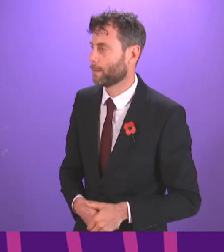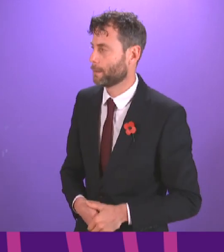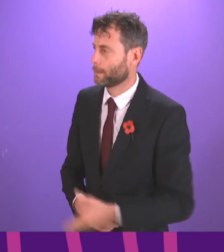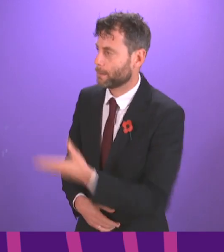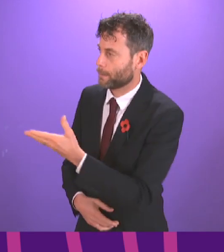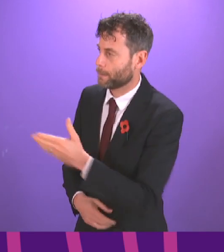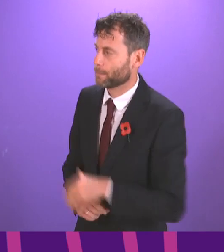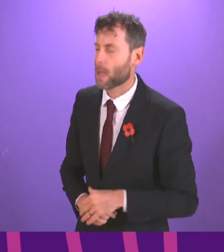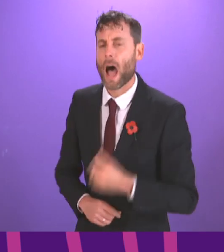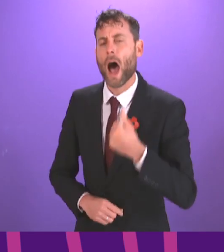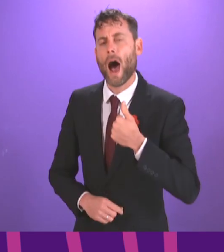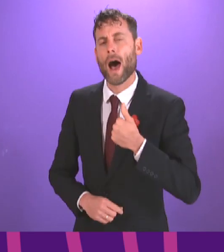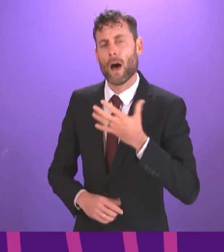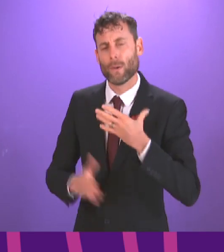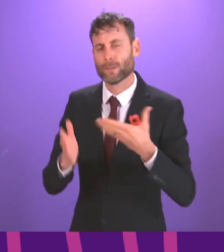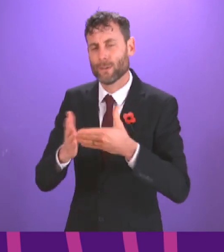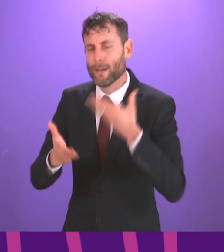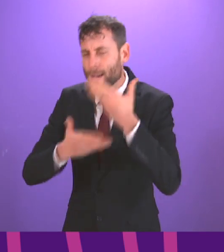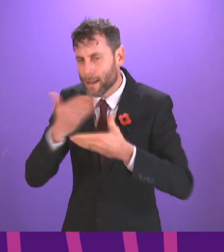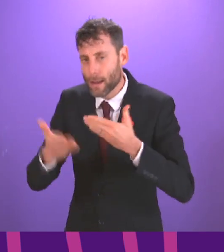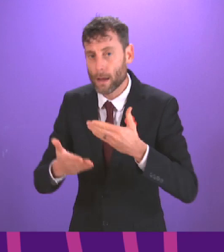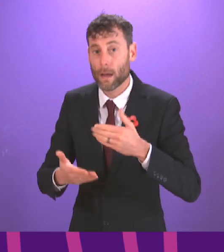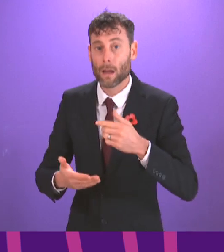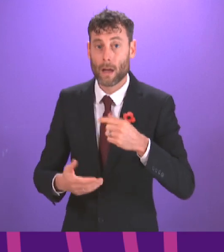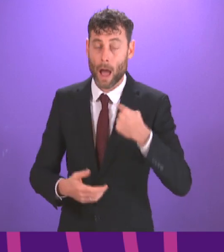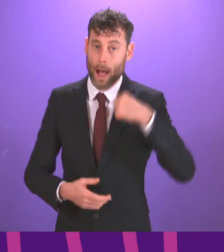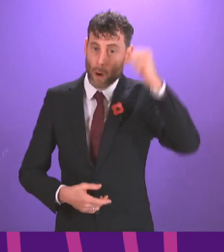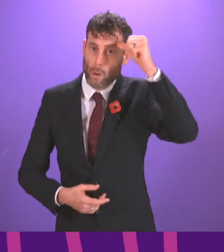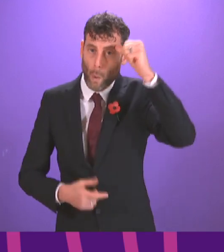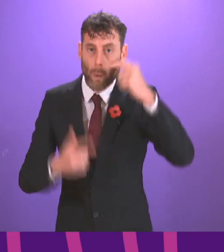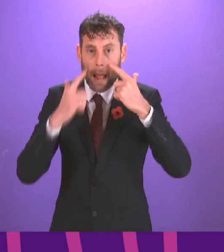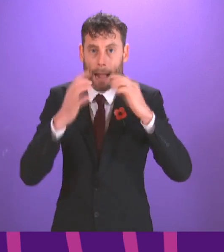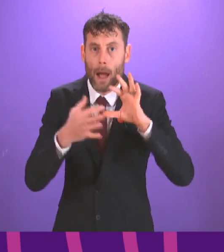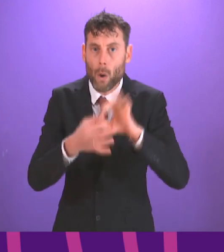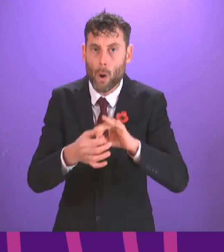Covid has taken on people in care homes. The fact that that is not unique to Scotland does